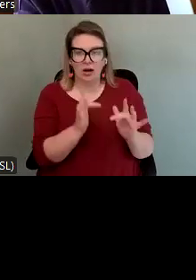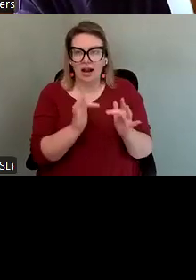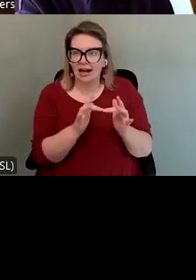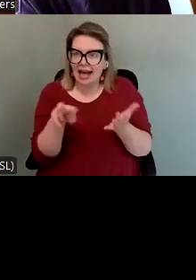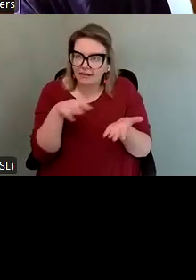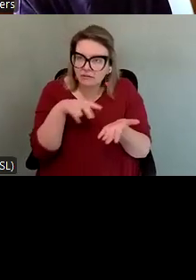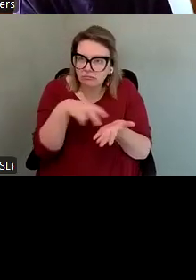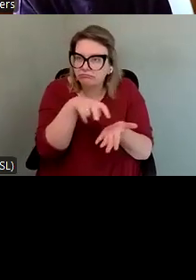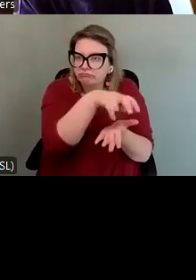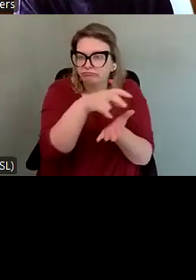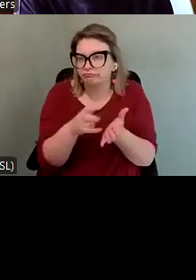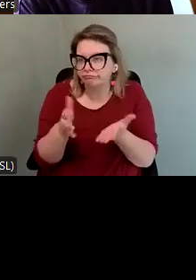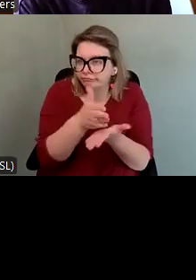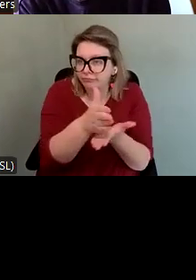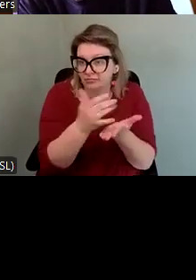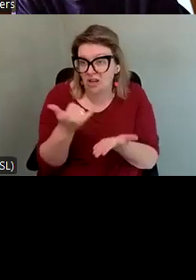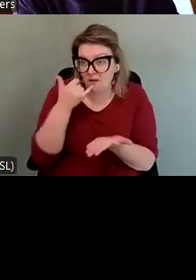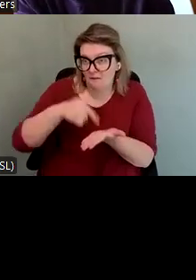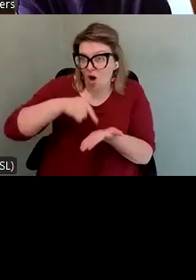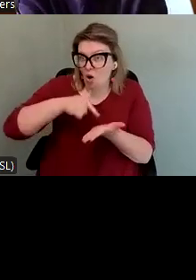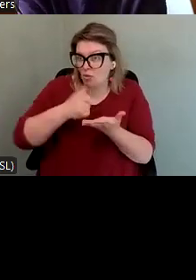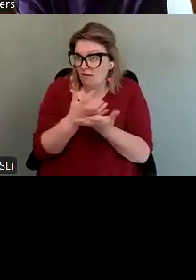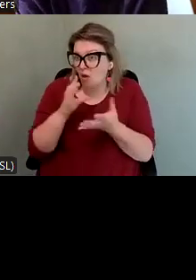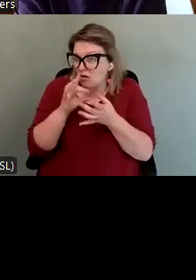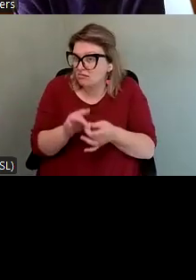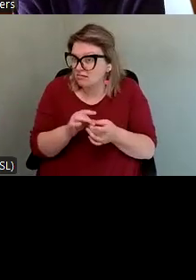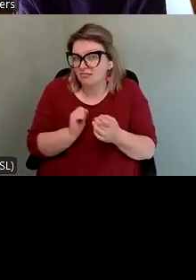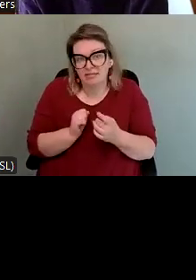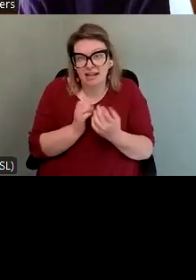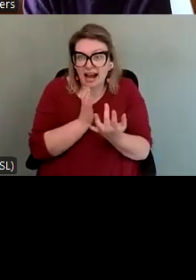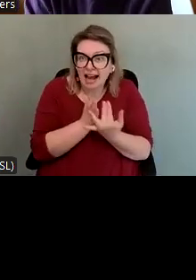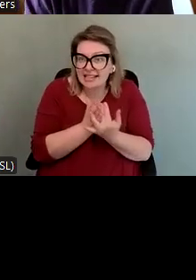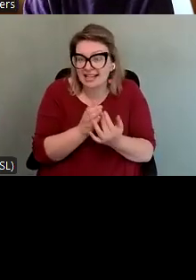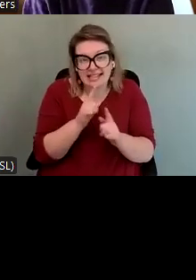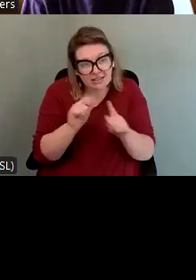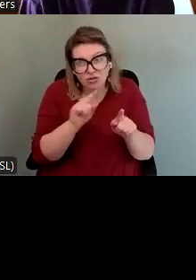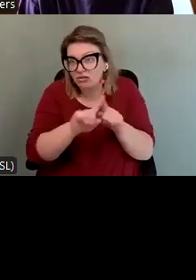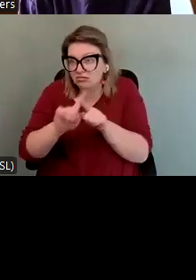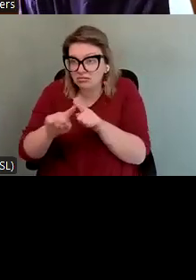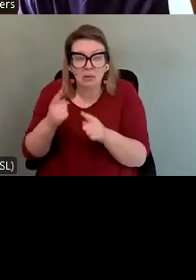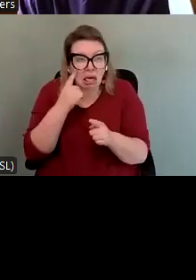We are using our phones for a lot of our digital experiences. We are going to different websites.